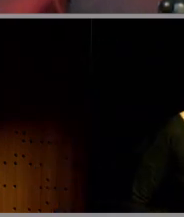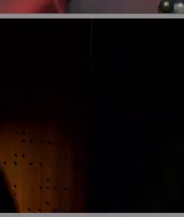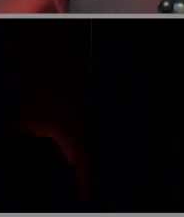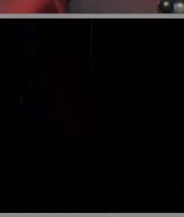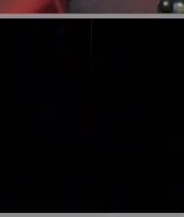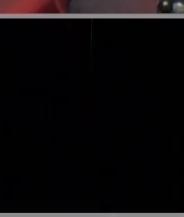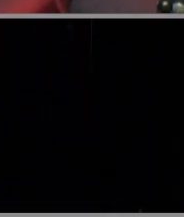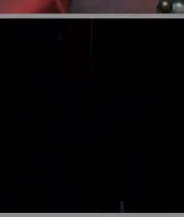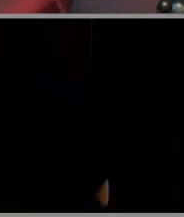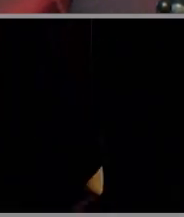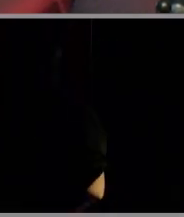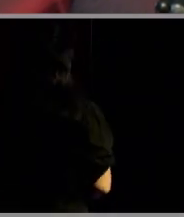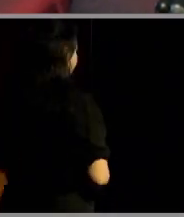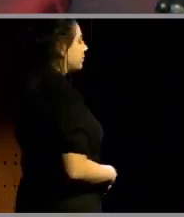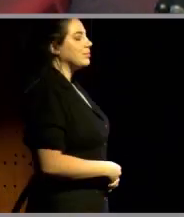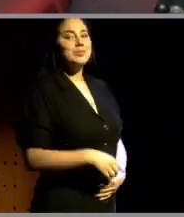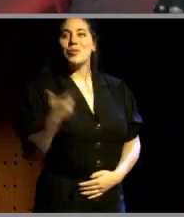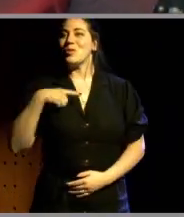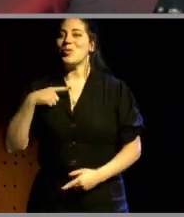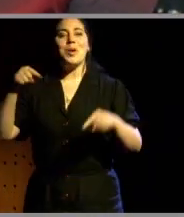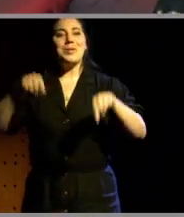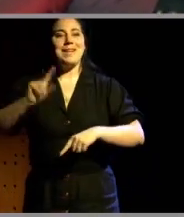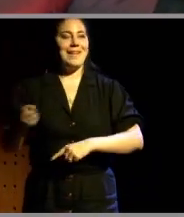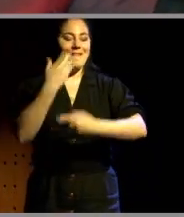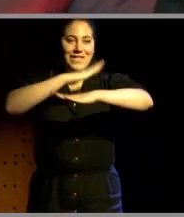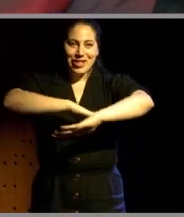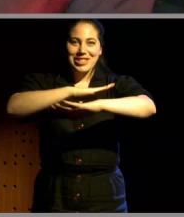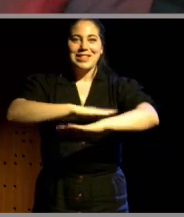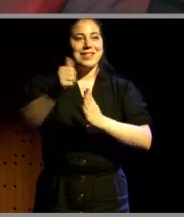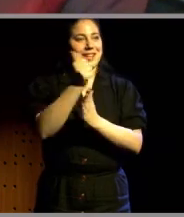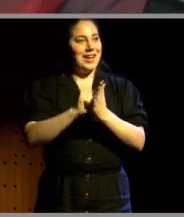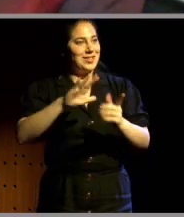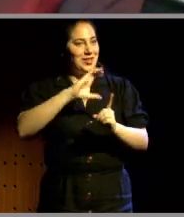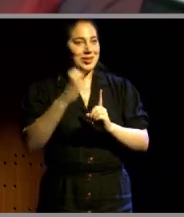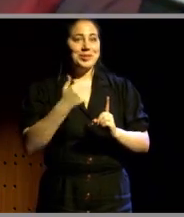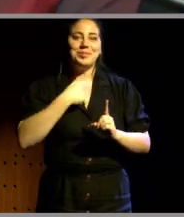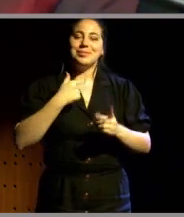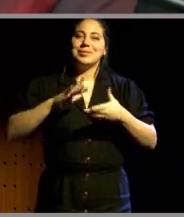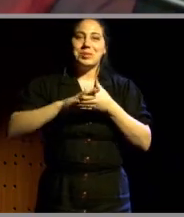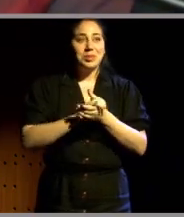which is the First Nations Arts and Culture Awards. And first, it's my pleasure to give you a little background.